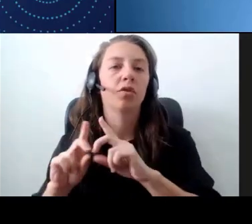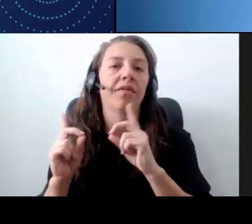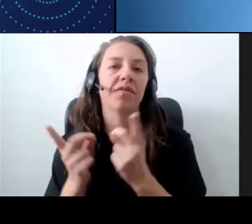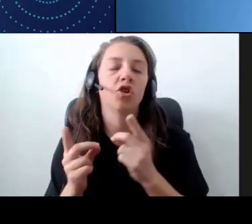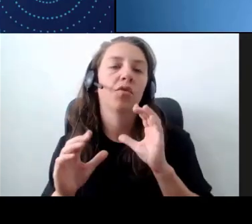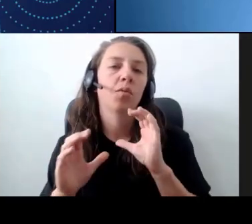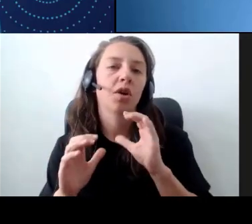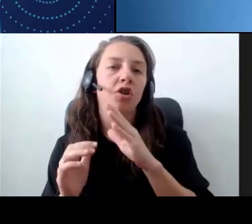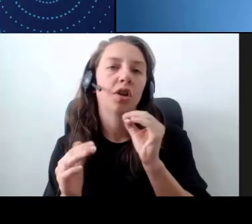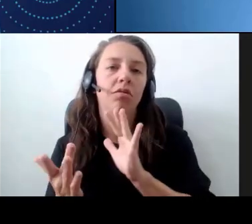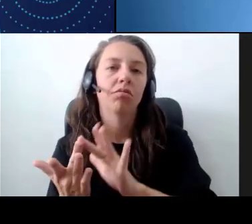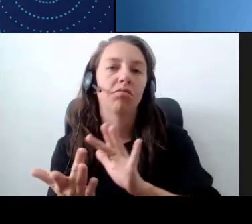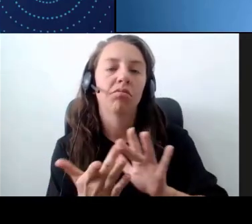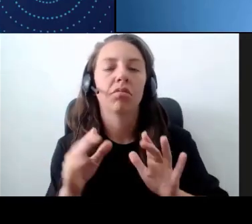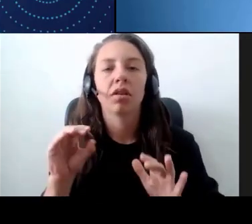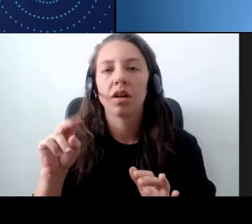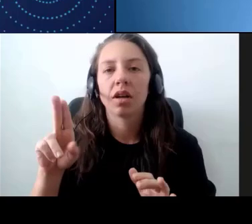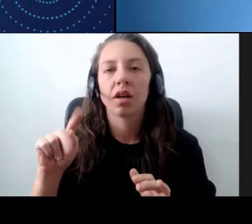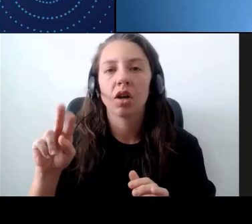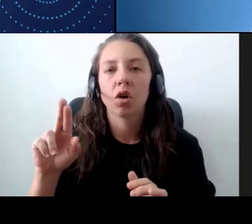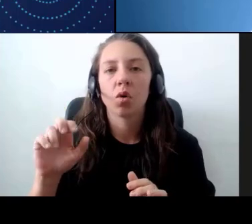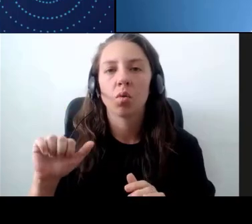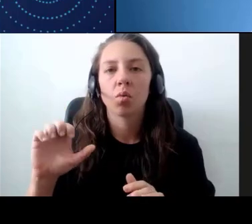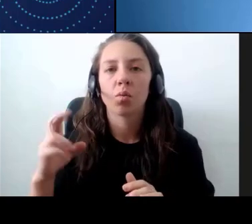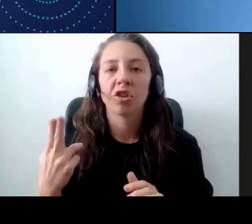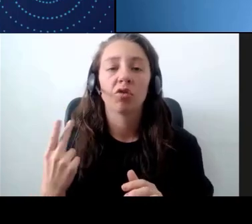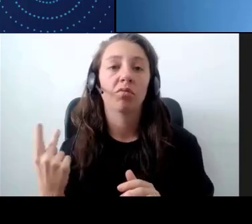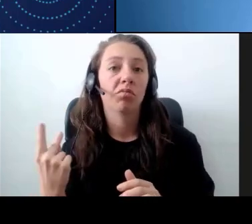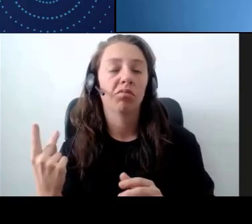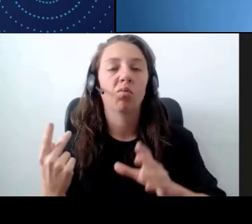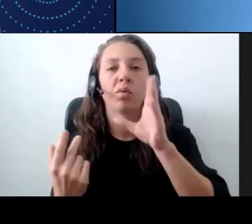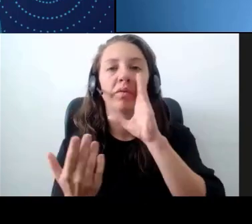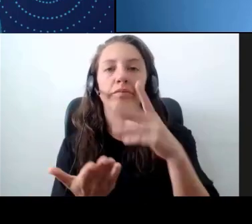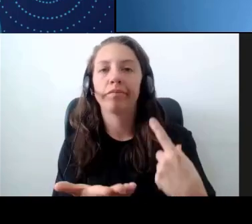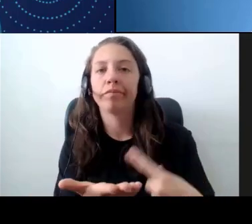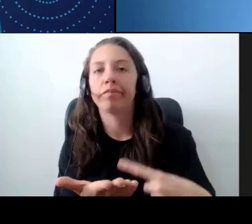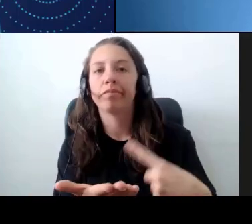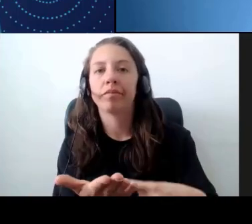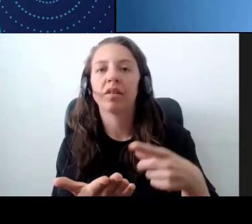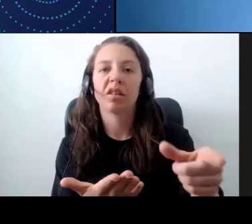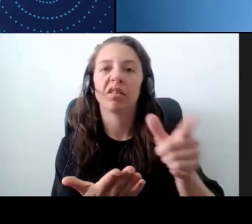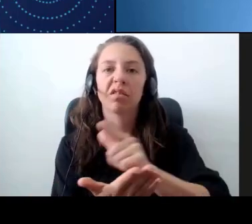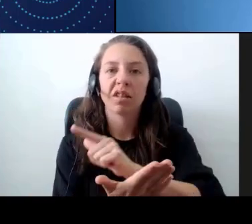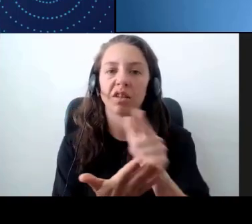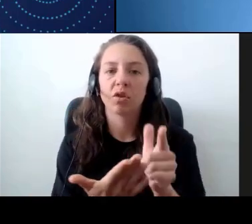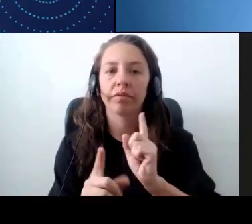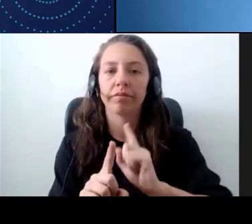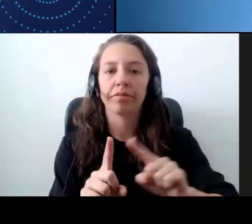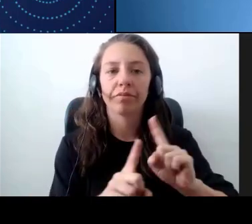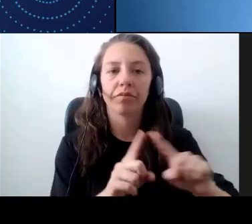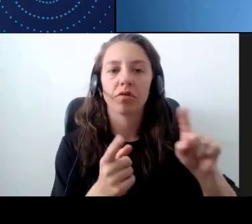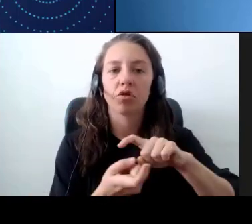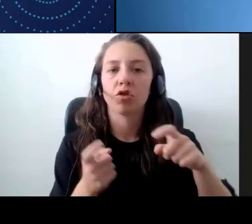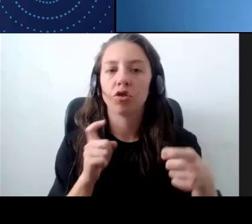During our time together, we're going to dive into a series of changes the NIH is implementing for applications